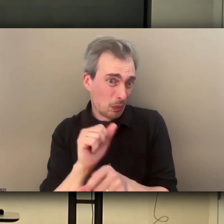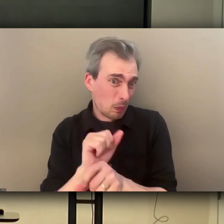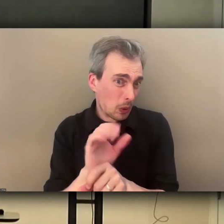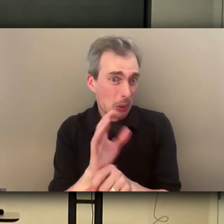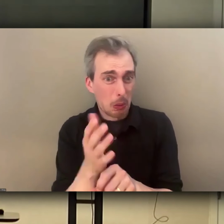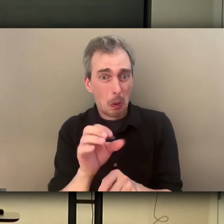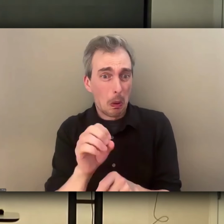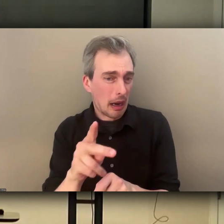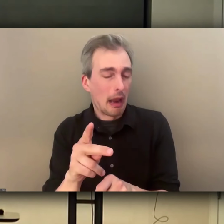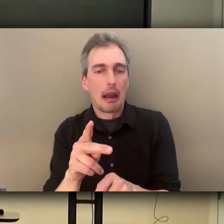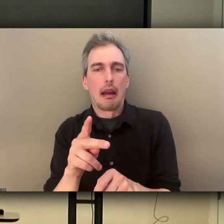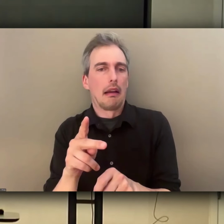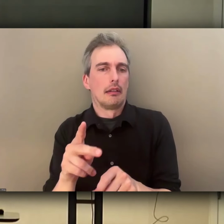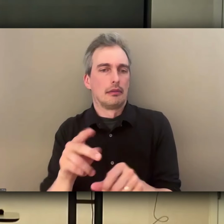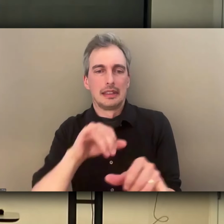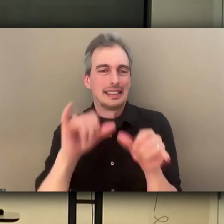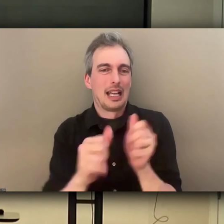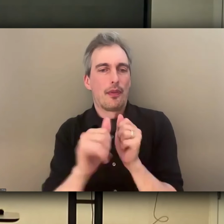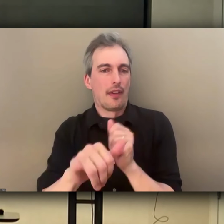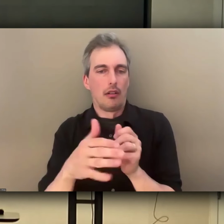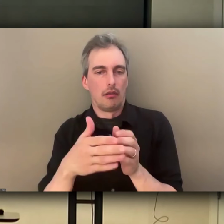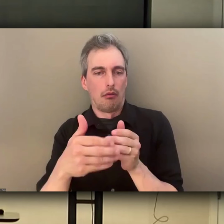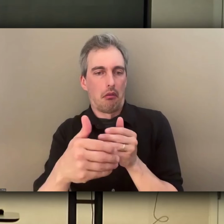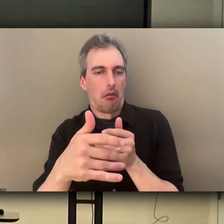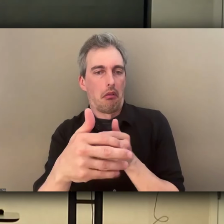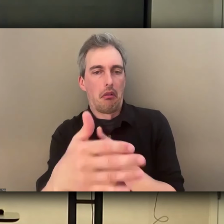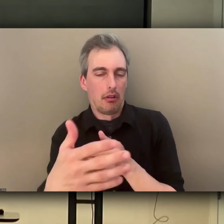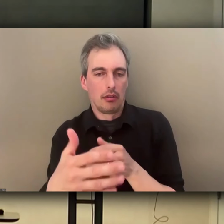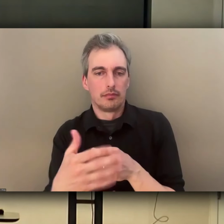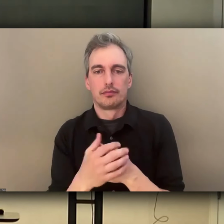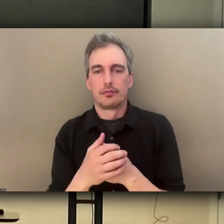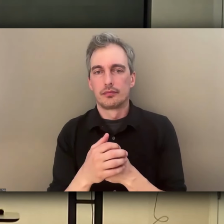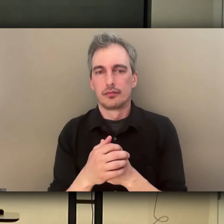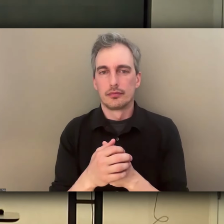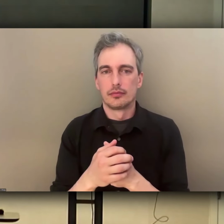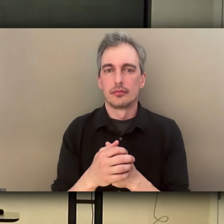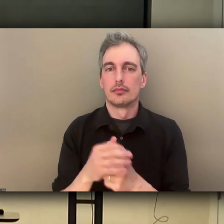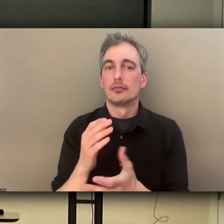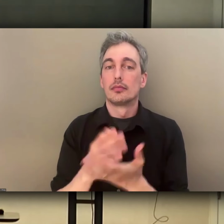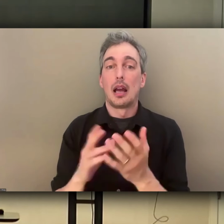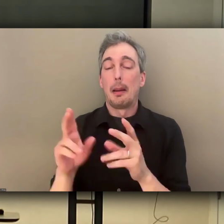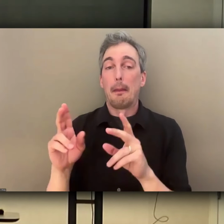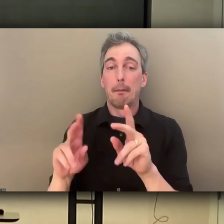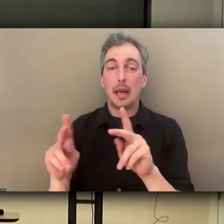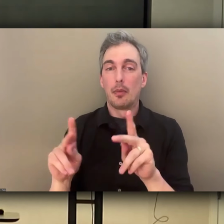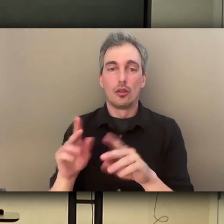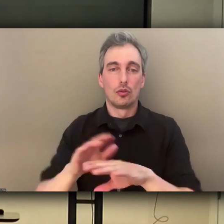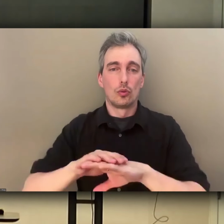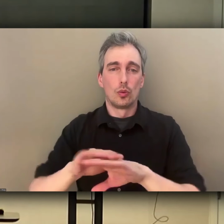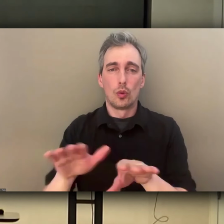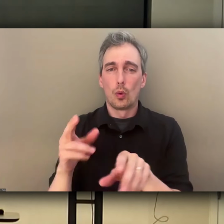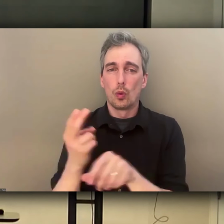not super helpful -- some people even don't use automation of noise reduction.